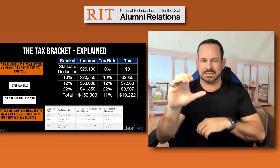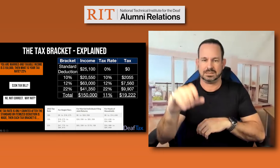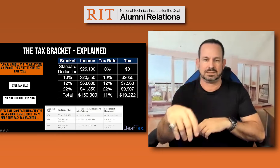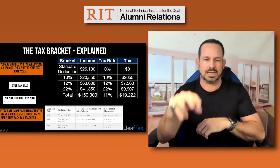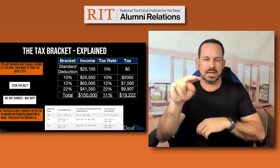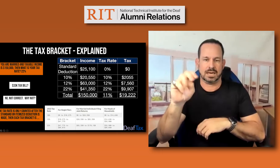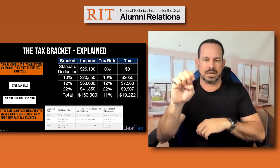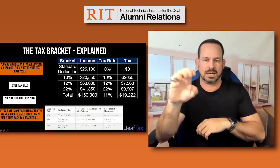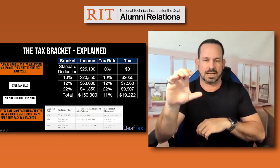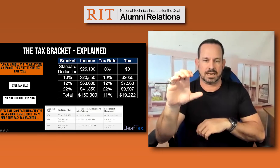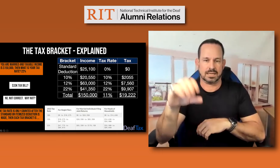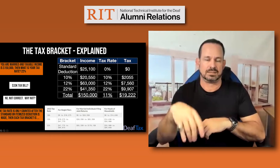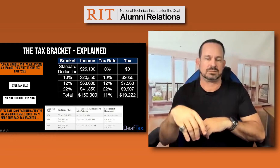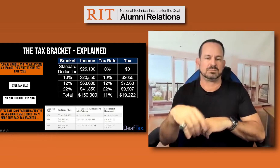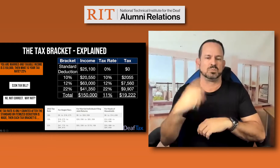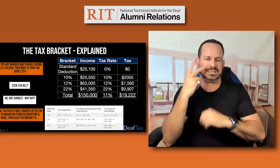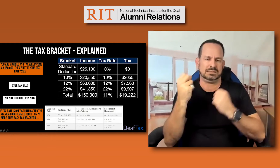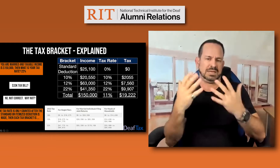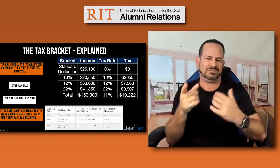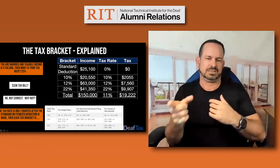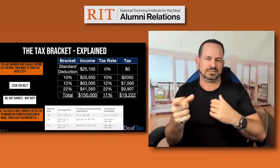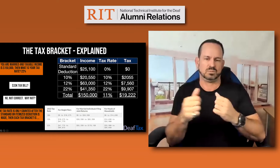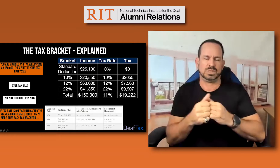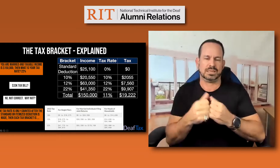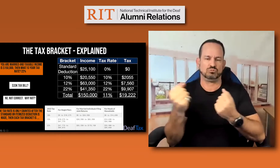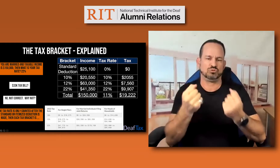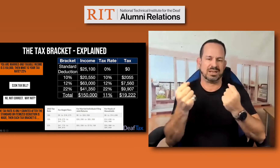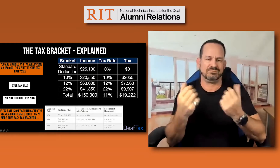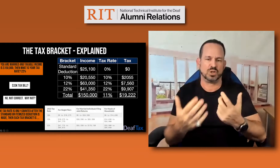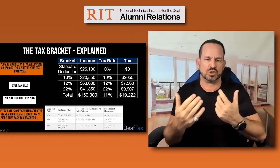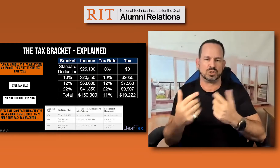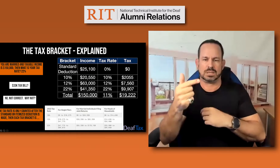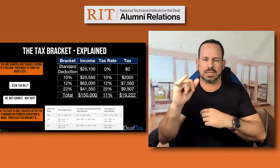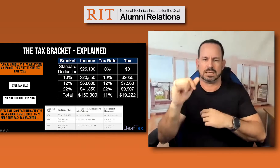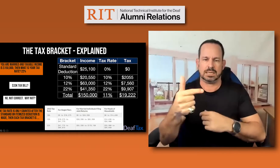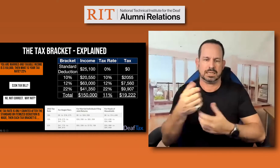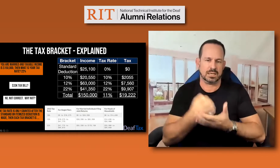And then there's the 1099.